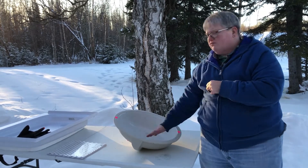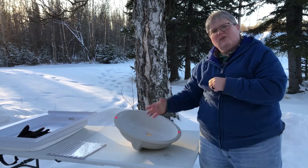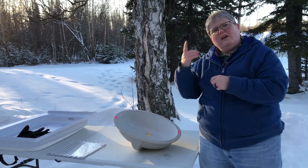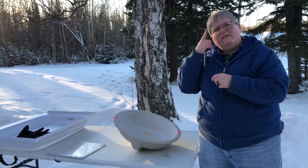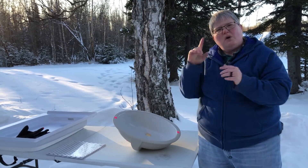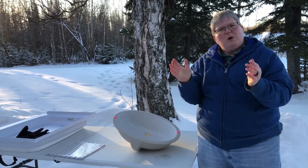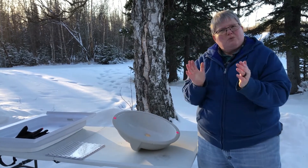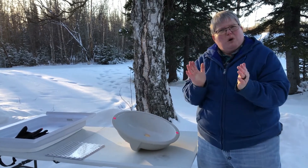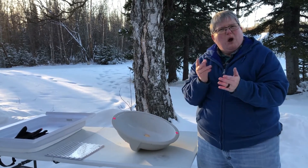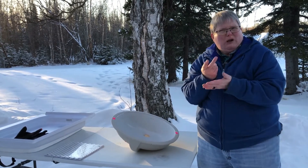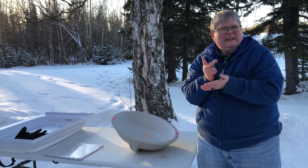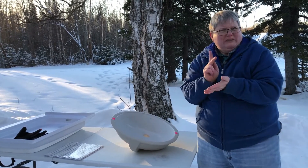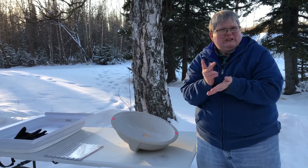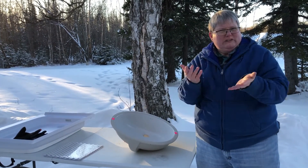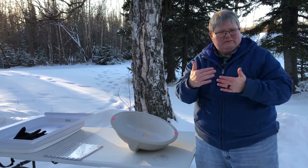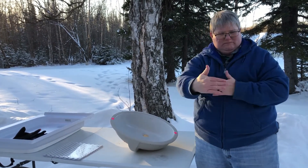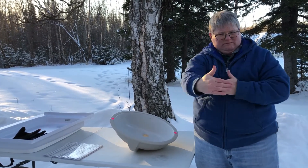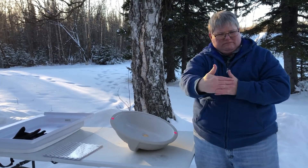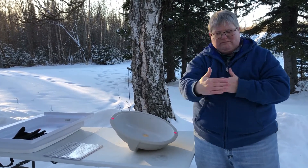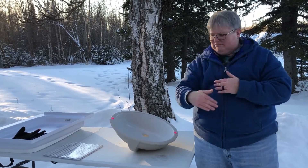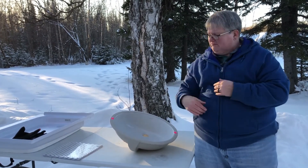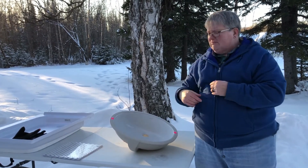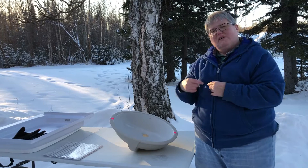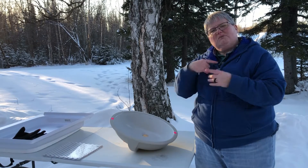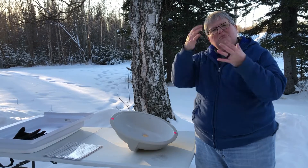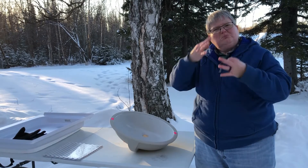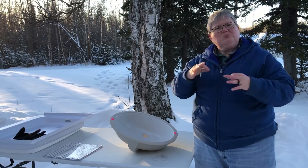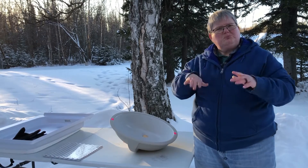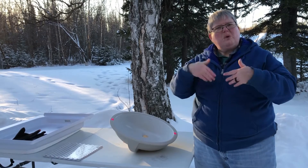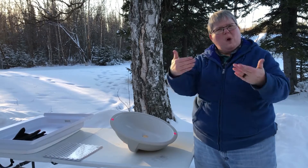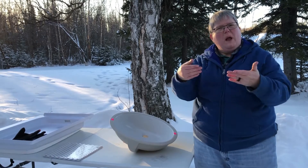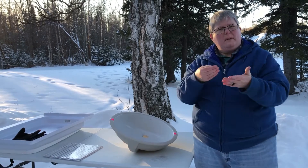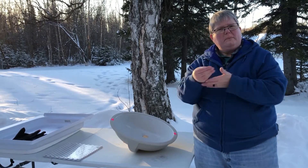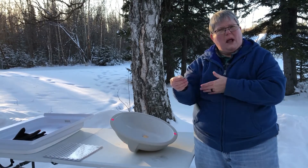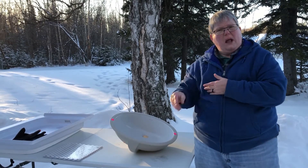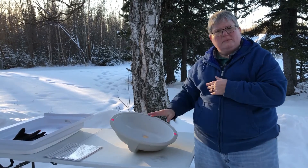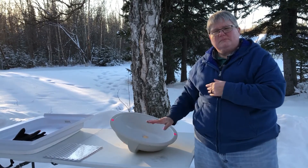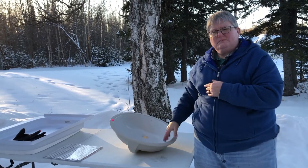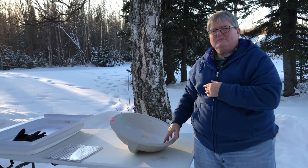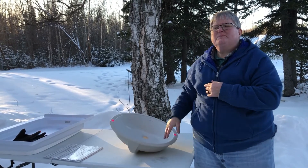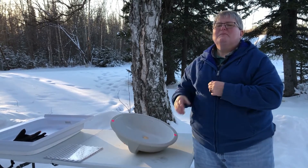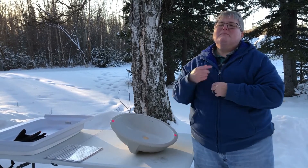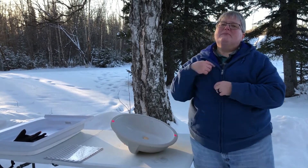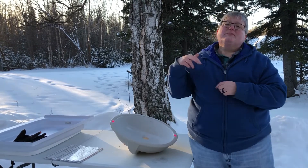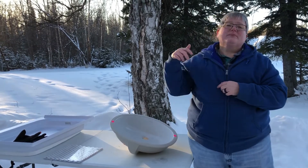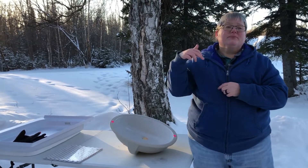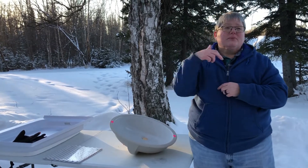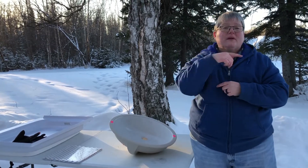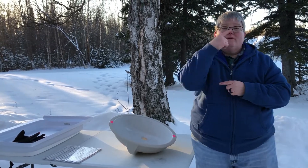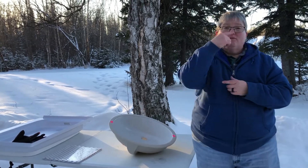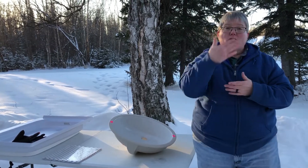deep enough for just a small little kitchen. So we decided let's go ahead and buy it. And as we were